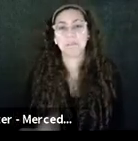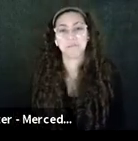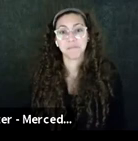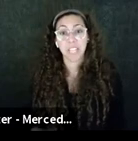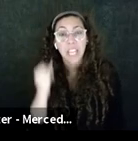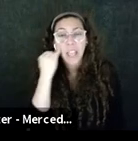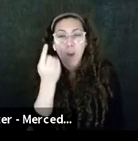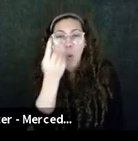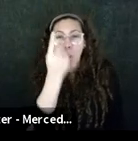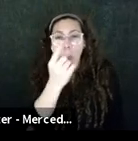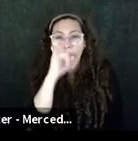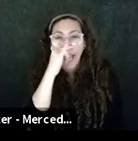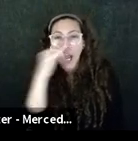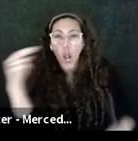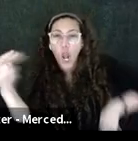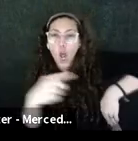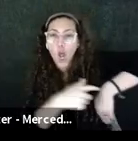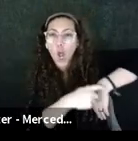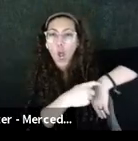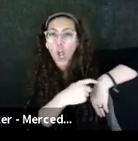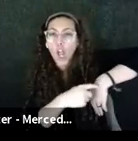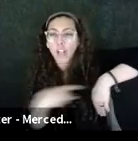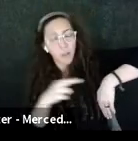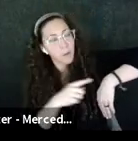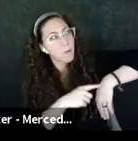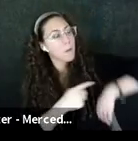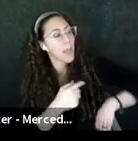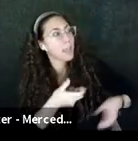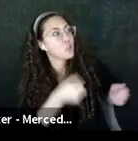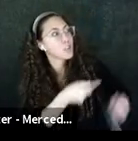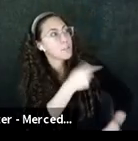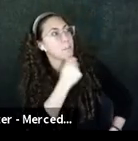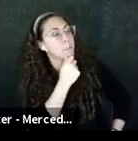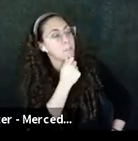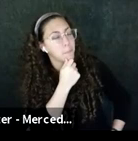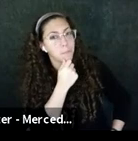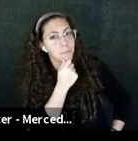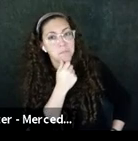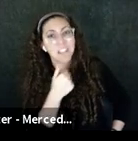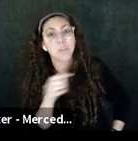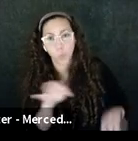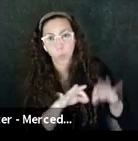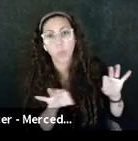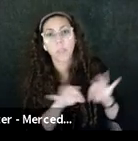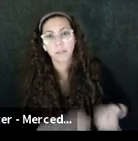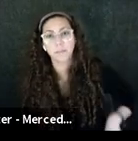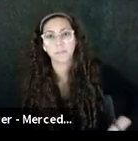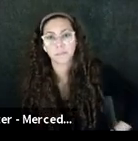Jason Williams: Because he has the primary slit like like that's that might be the one moment when they're like they were walking into the street.